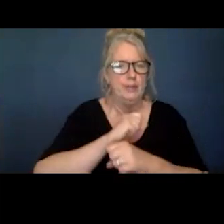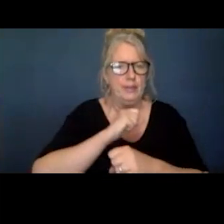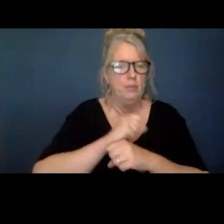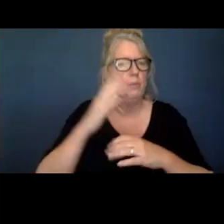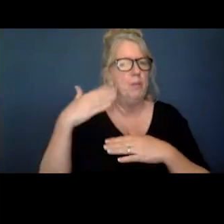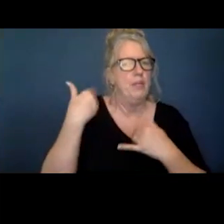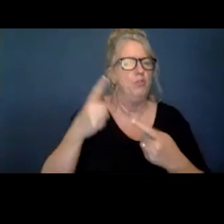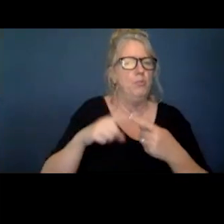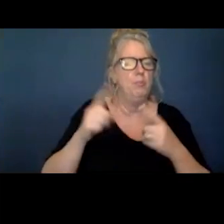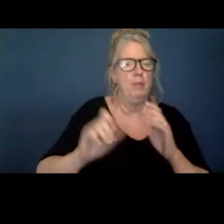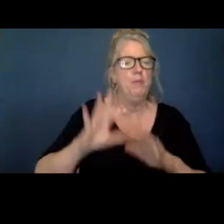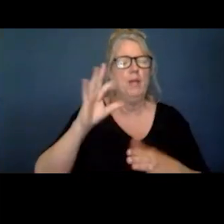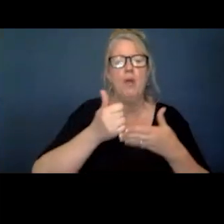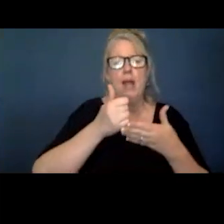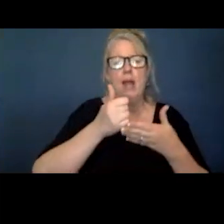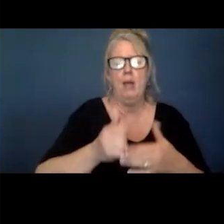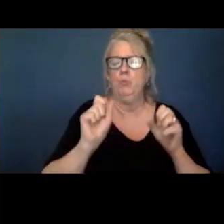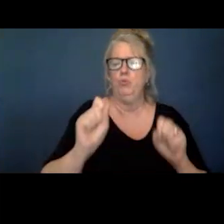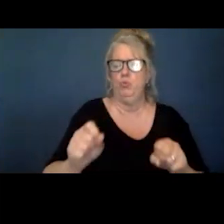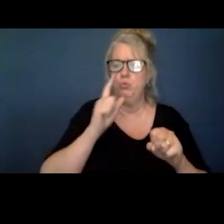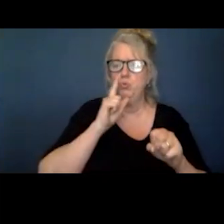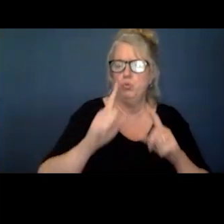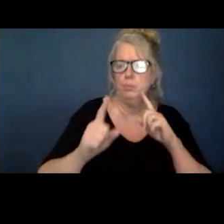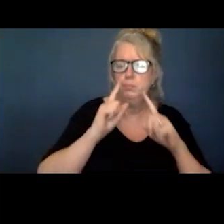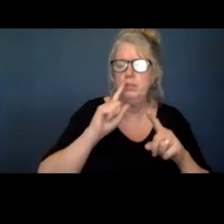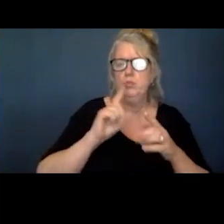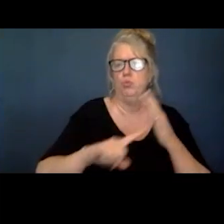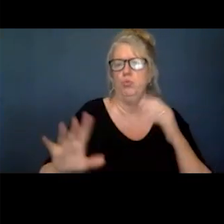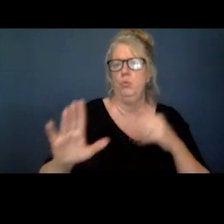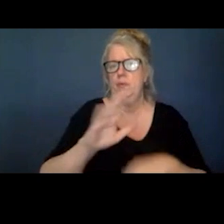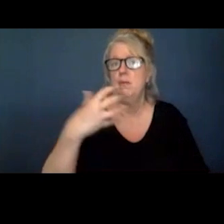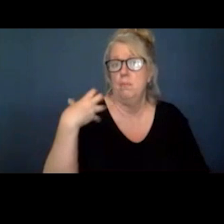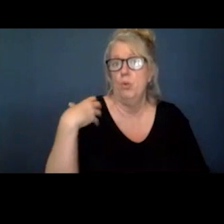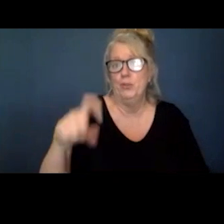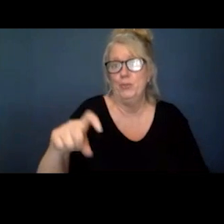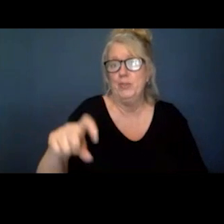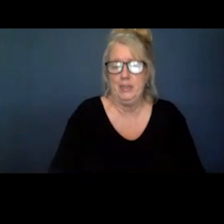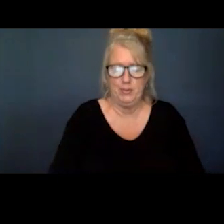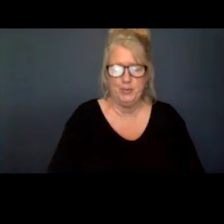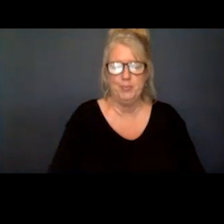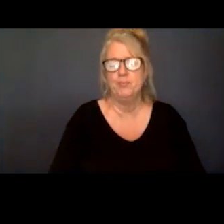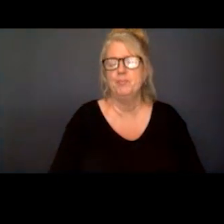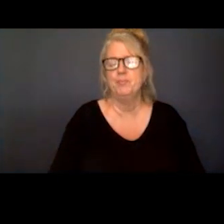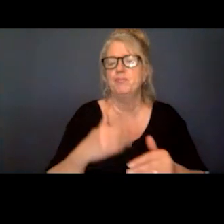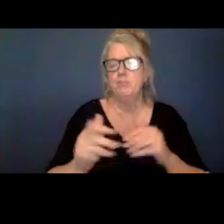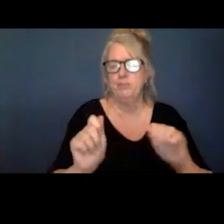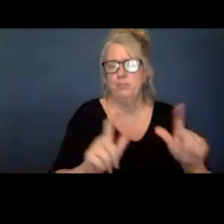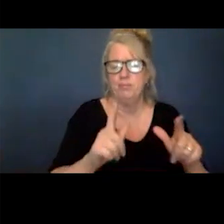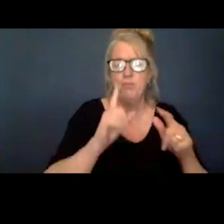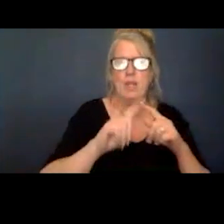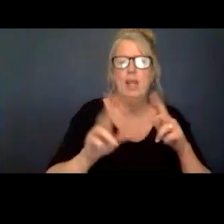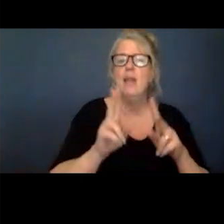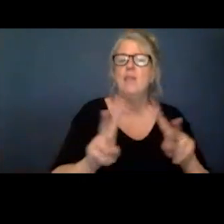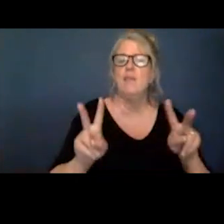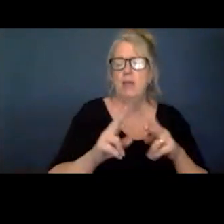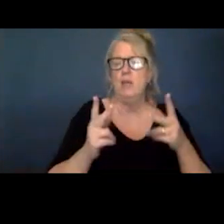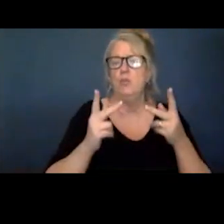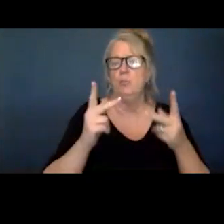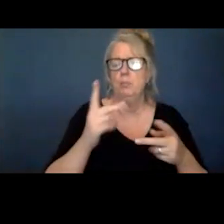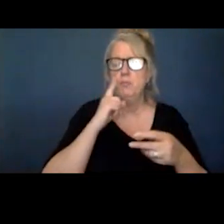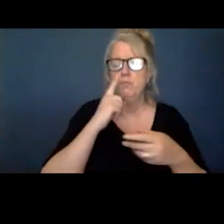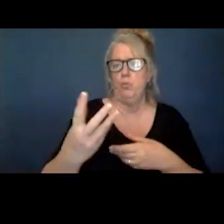find will help you speak to the employer's needs. Next slide, value proposition for participants.